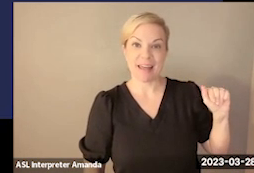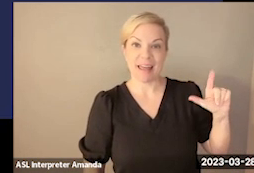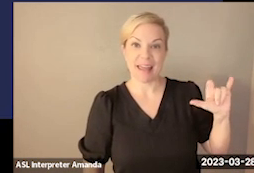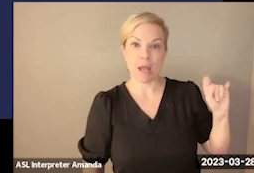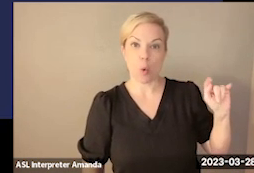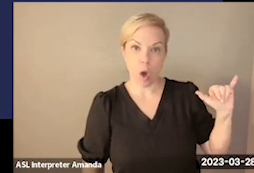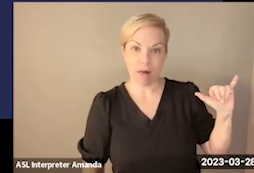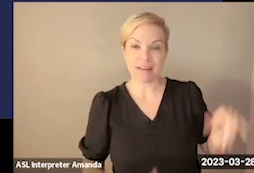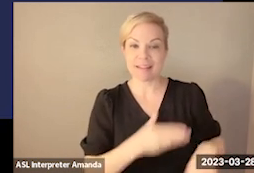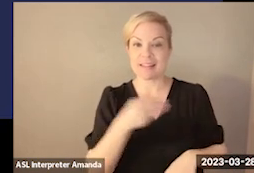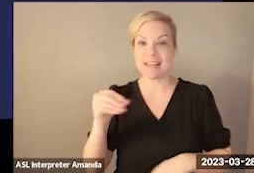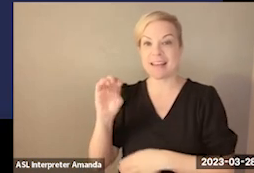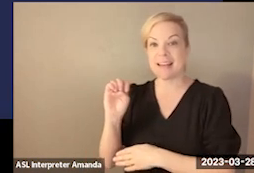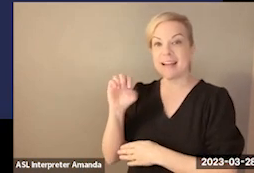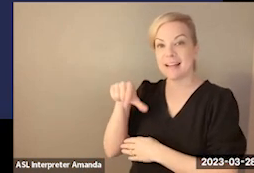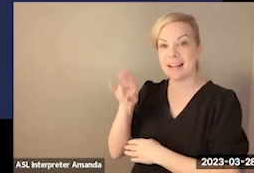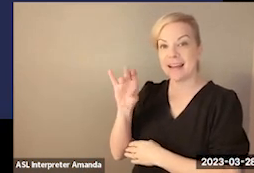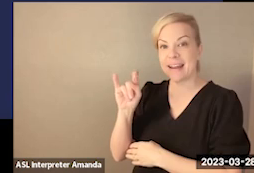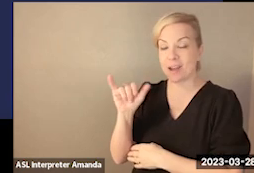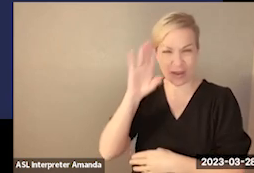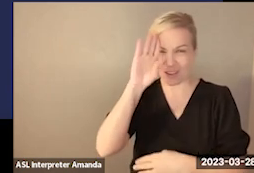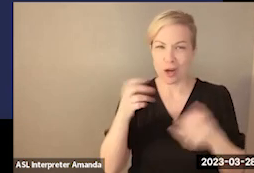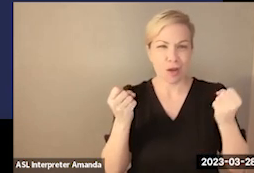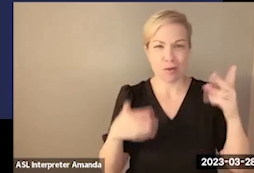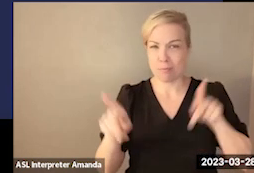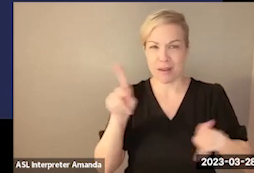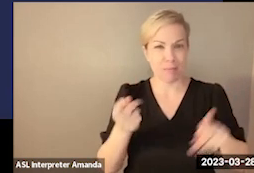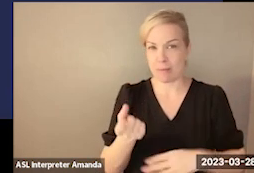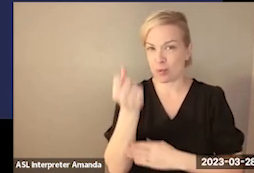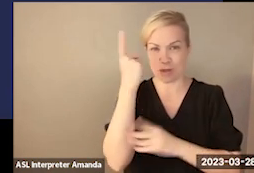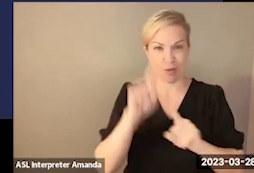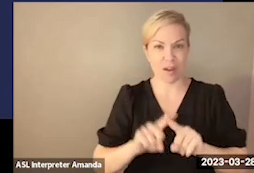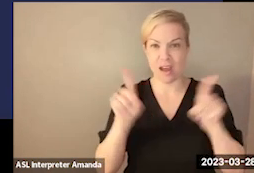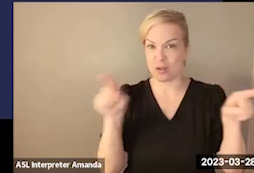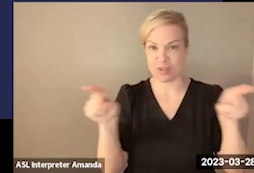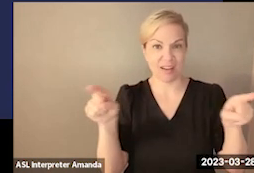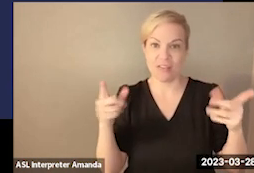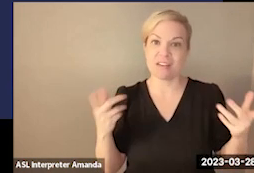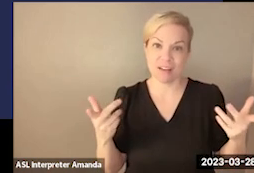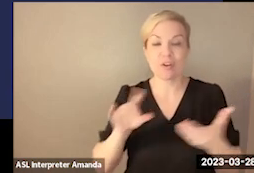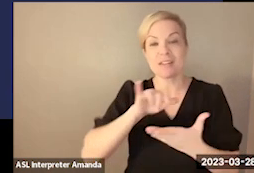Debbie Stine, Science & Technology Policy Academy: a lot of people don't understand. And because of this Debbie Stine, Science & Technology Policy Academy: it can also lead to